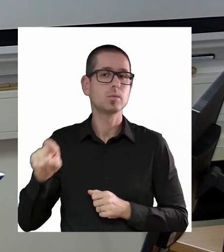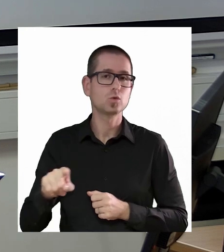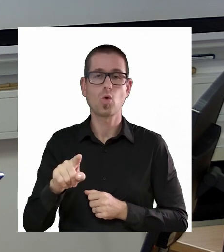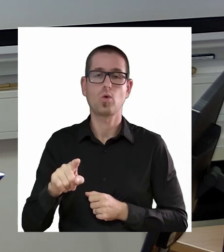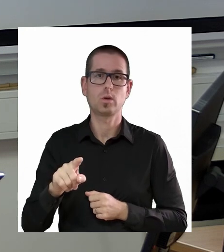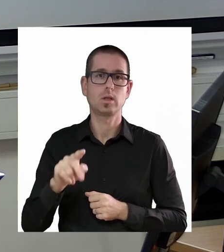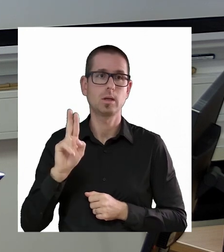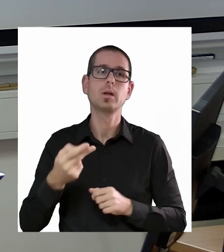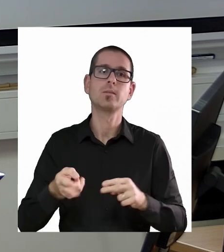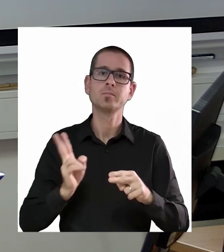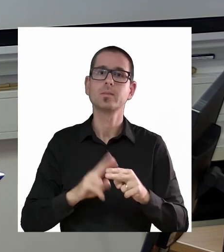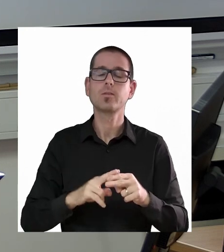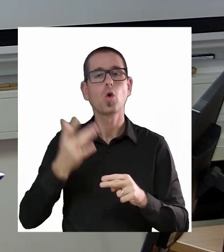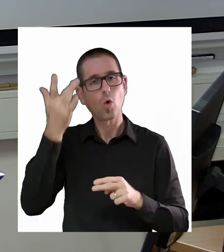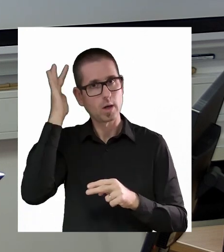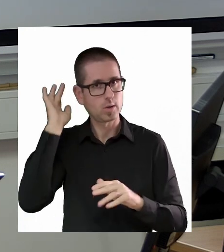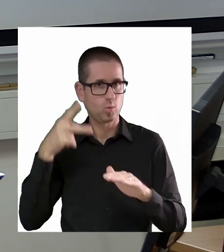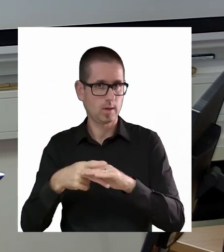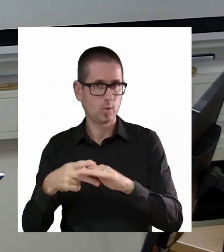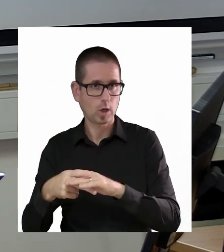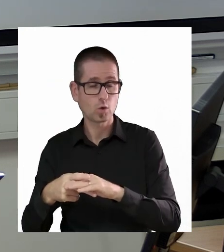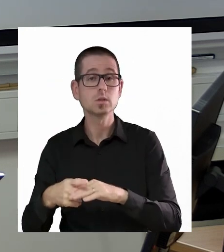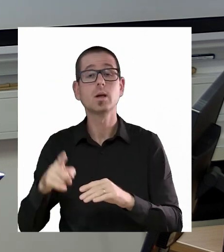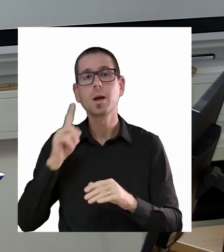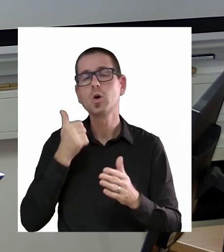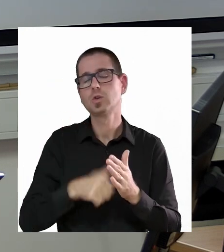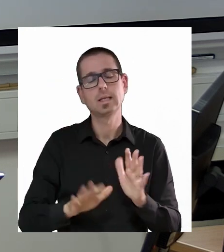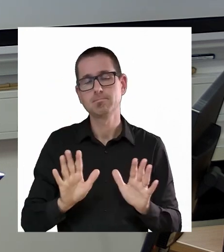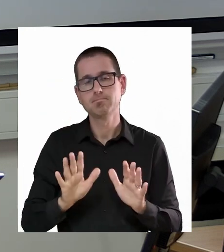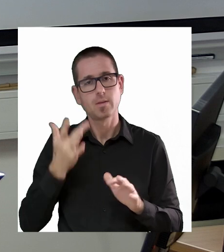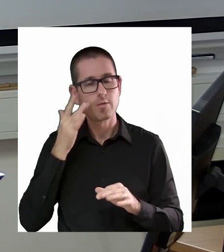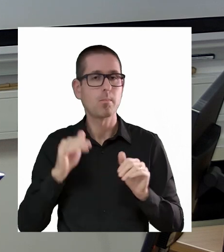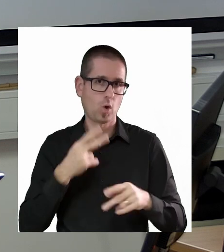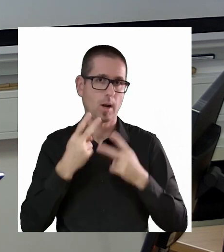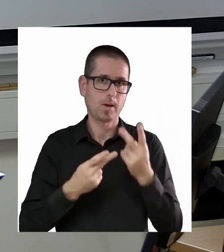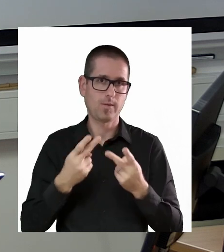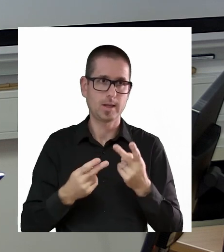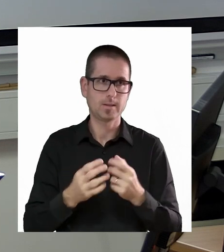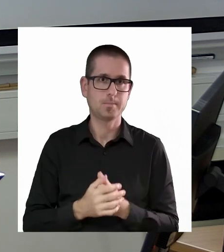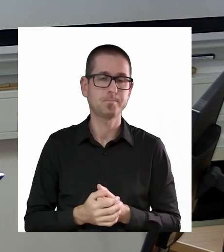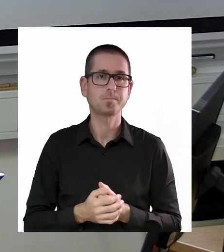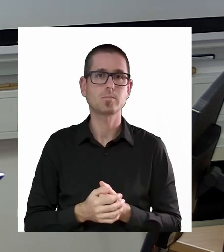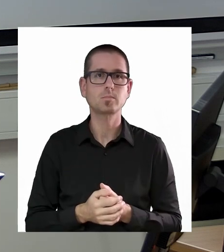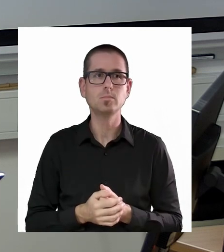mostly cognitive issues. But again I would have to cheque. And the third